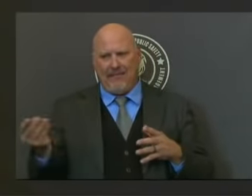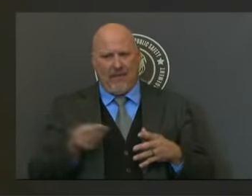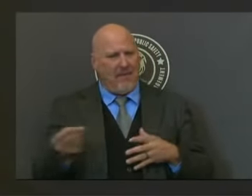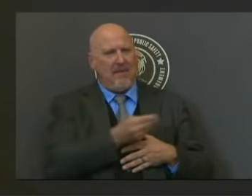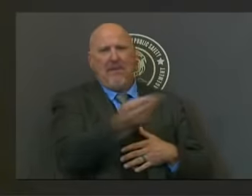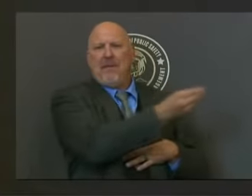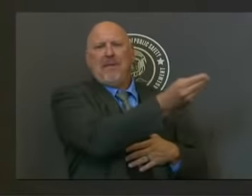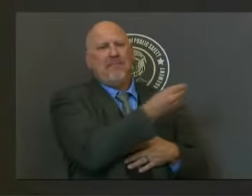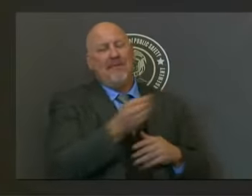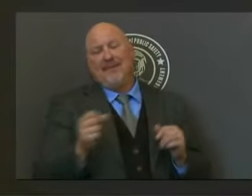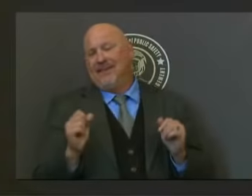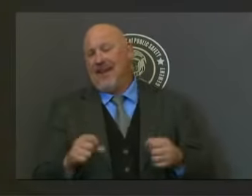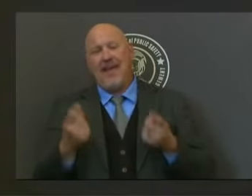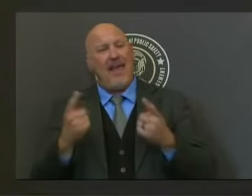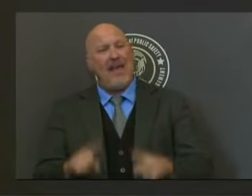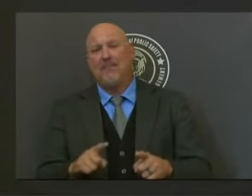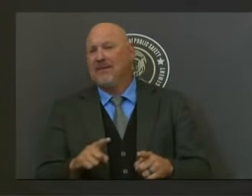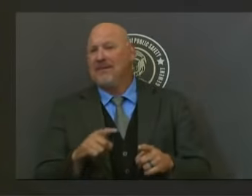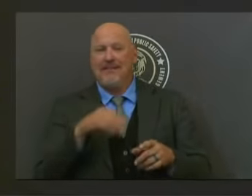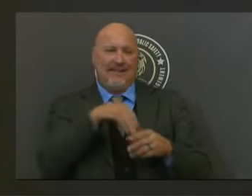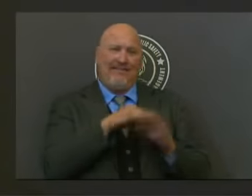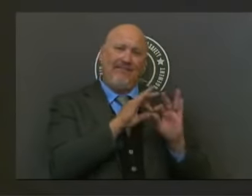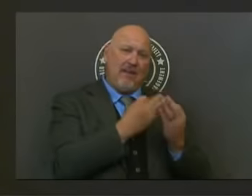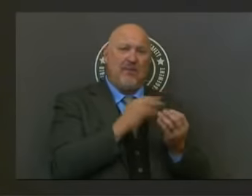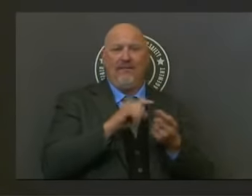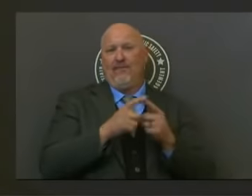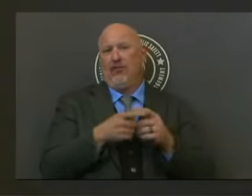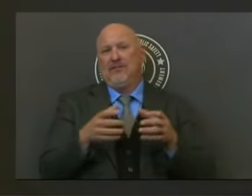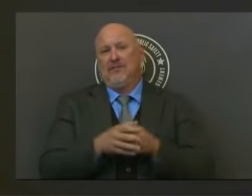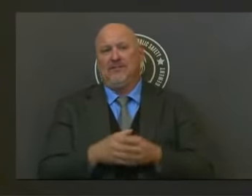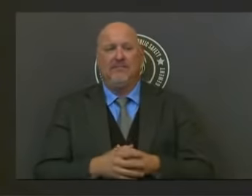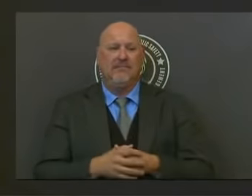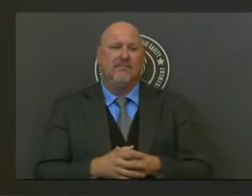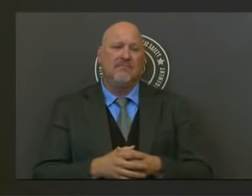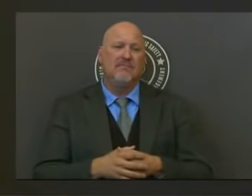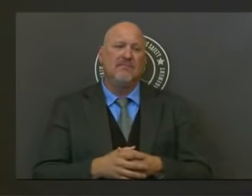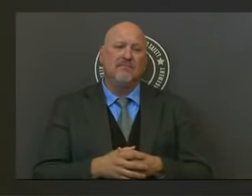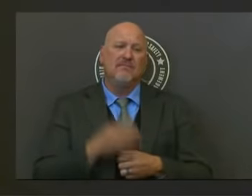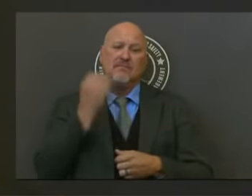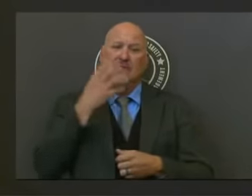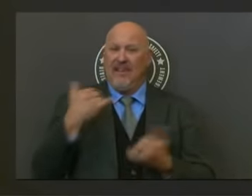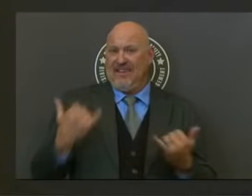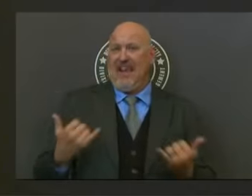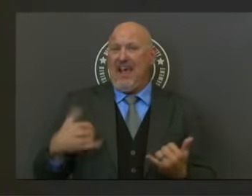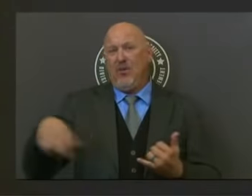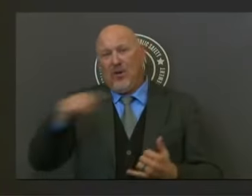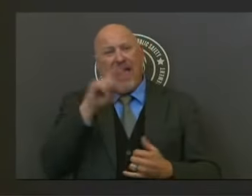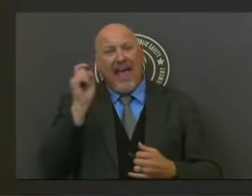particularly coming to Halloween and then in the end the